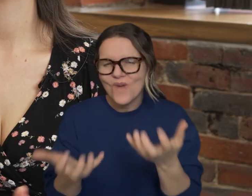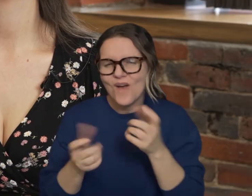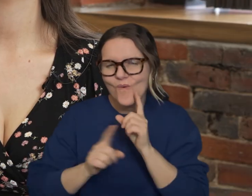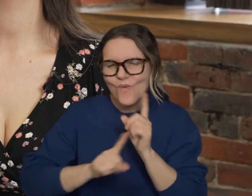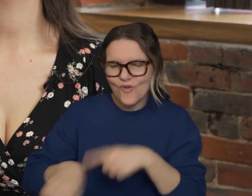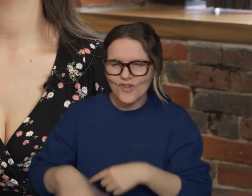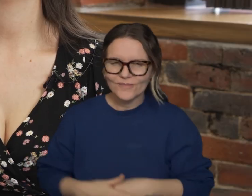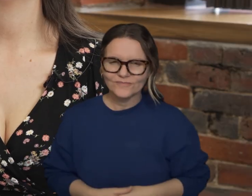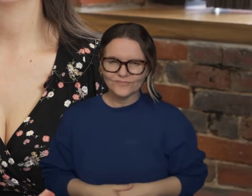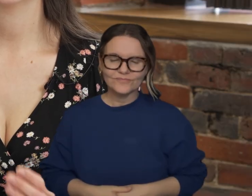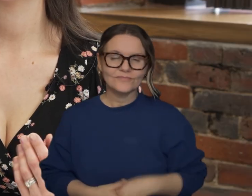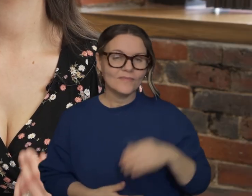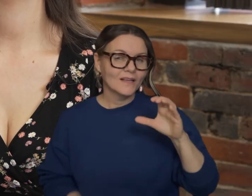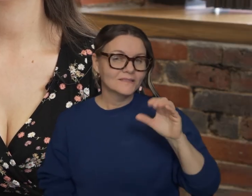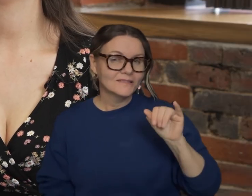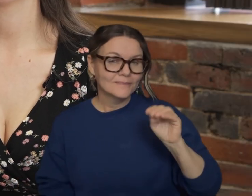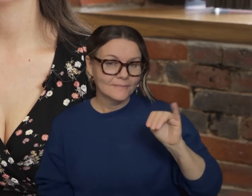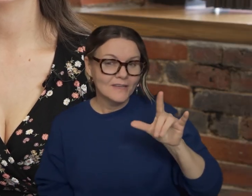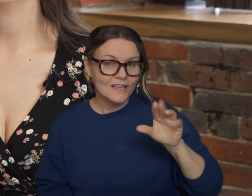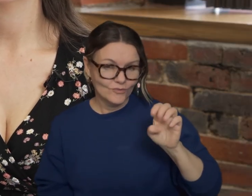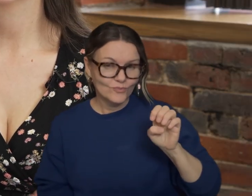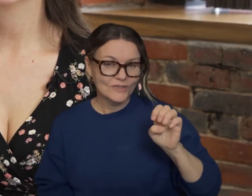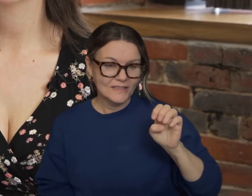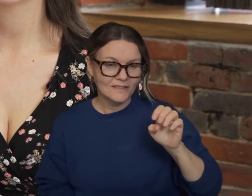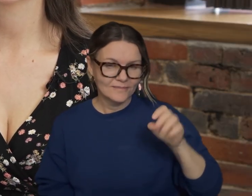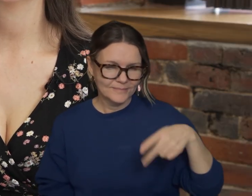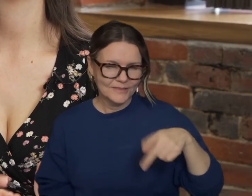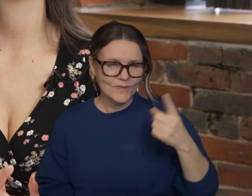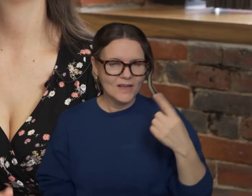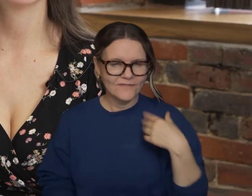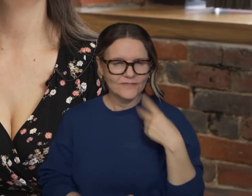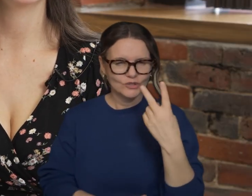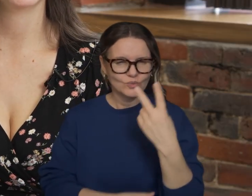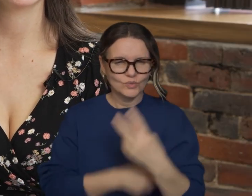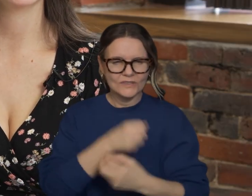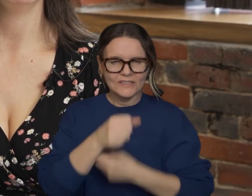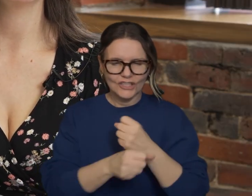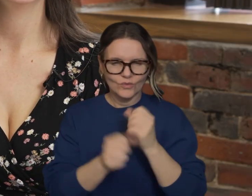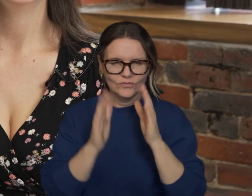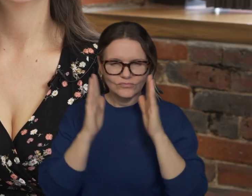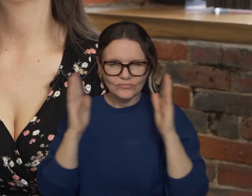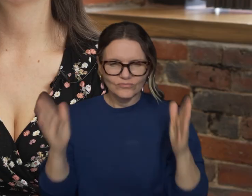the Cimilre P1 has a 2-year warranty the 2-year warranty is on the pump motor itself and it covers